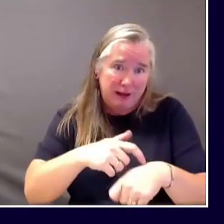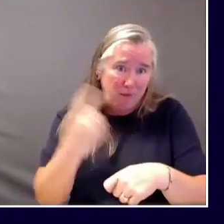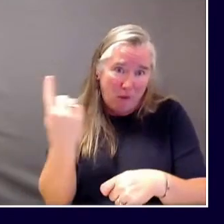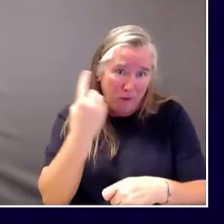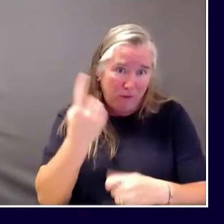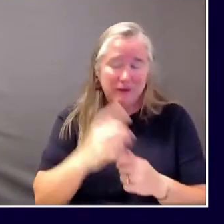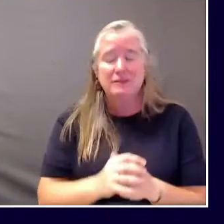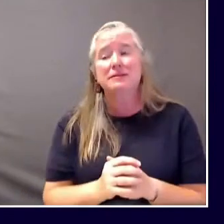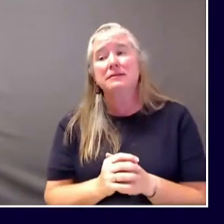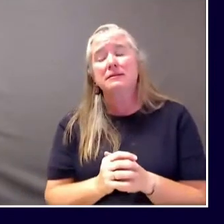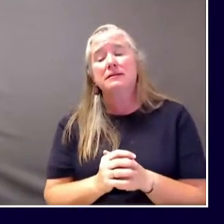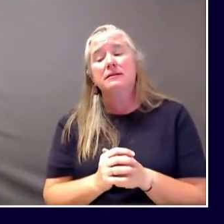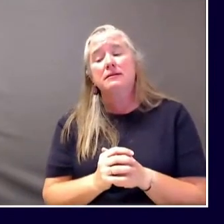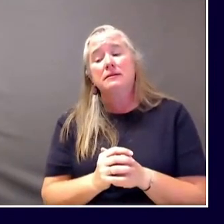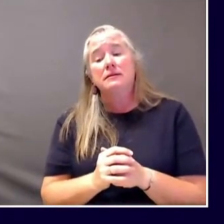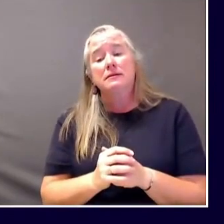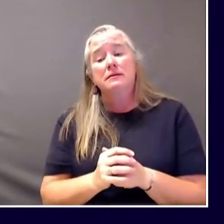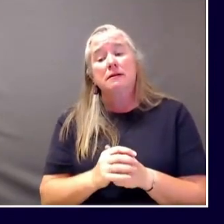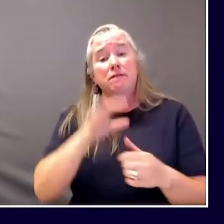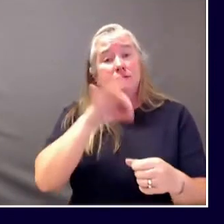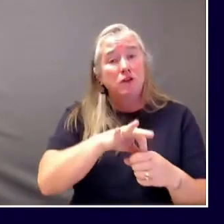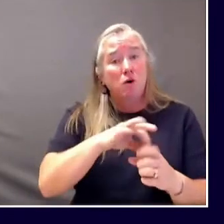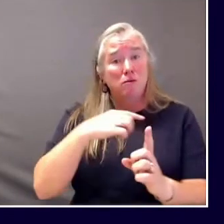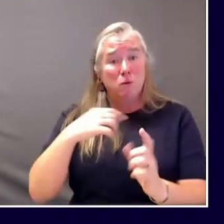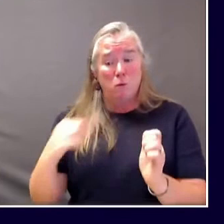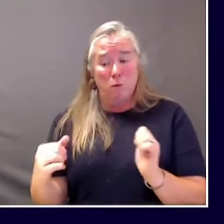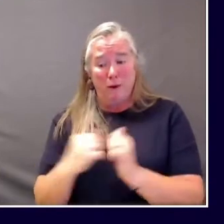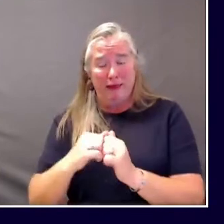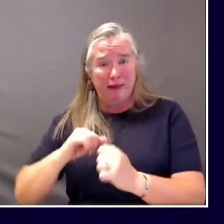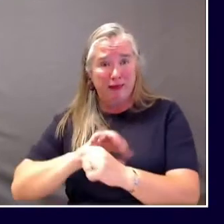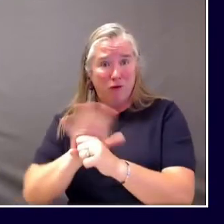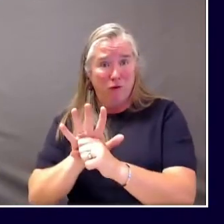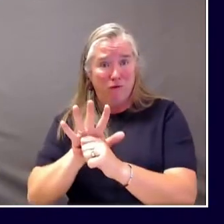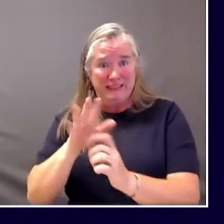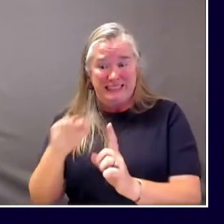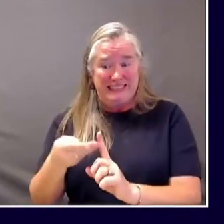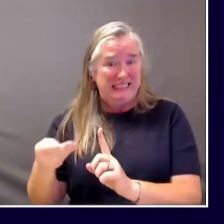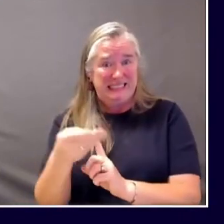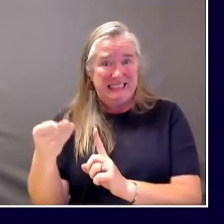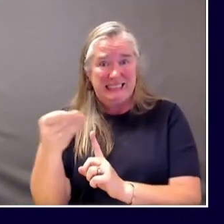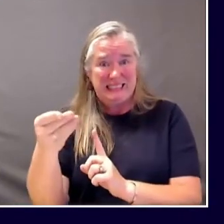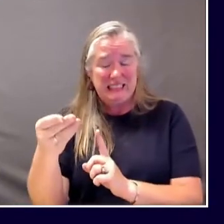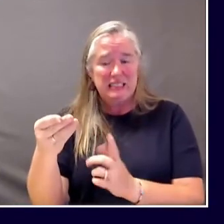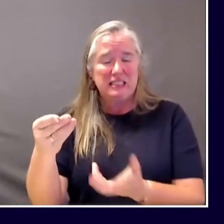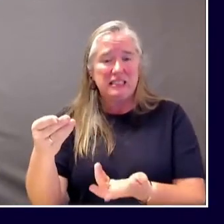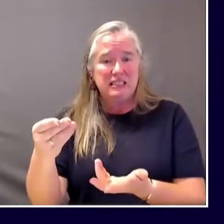but in this case